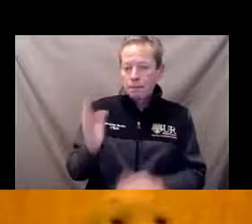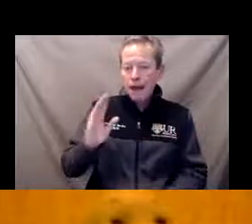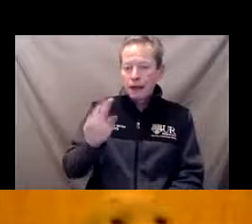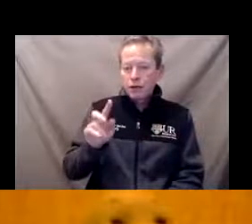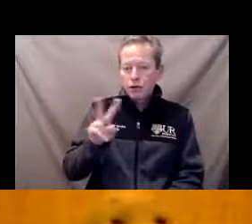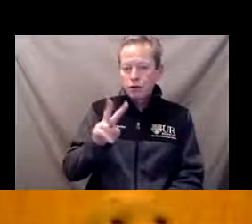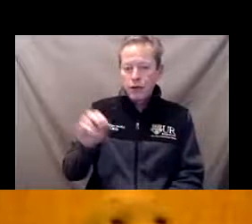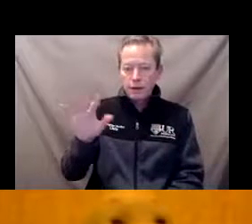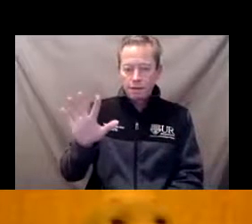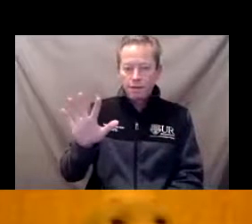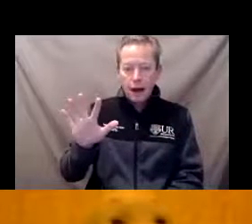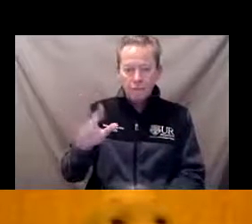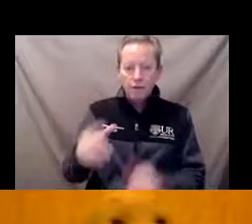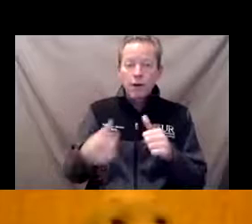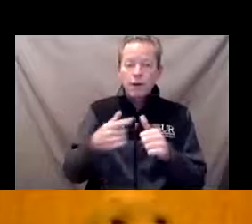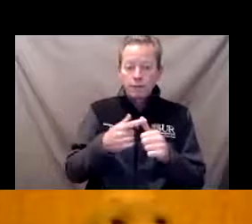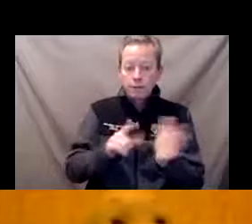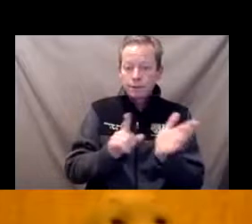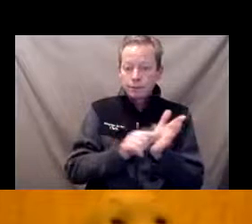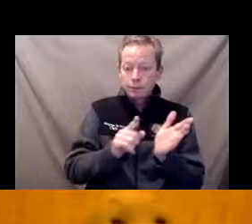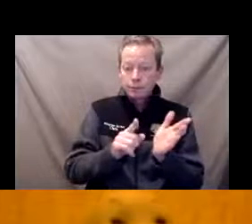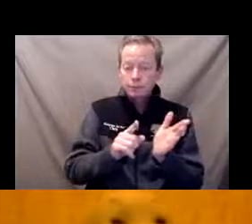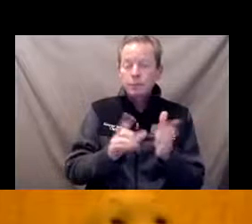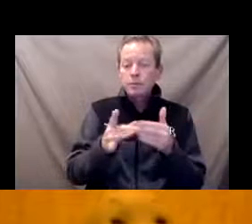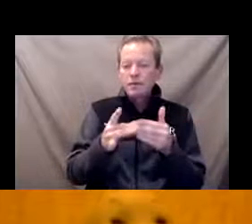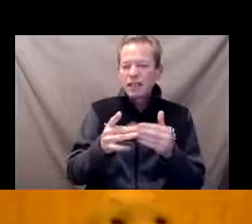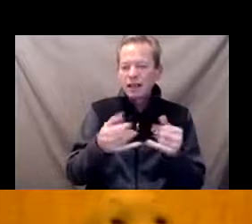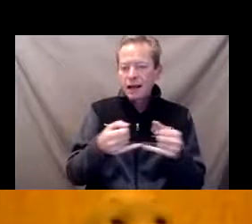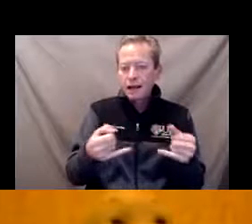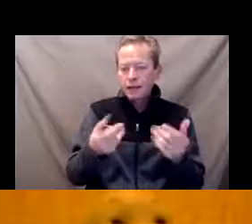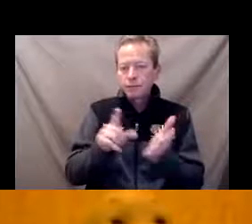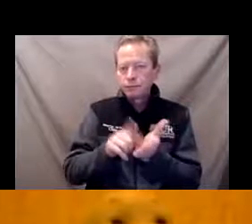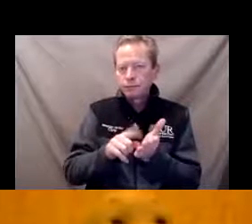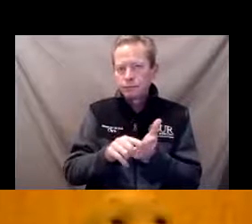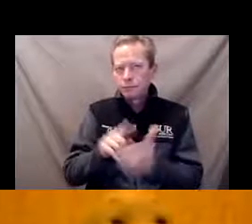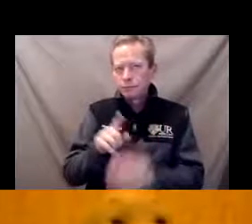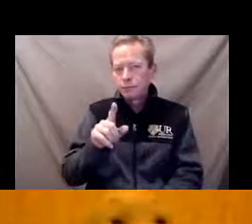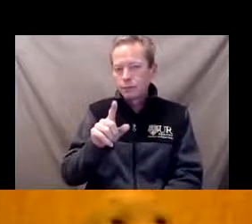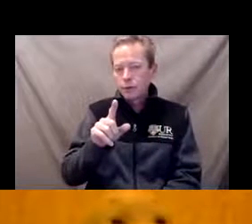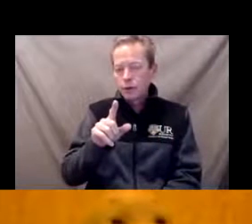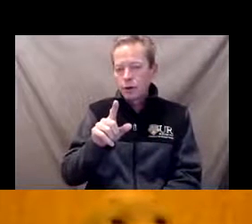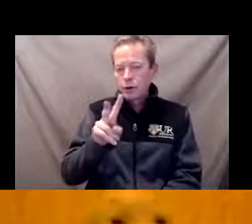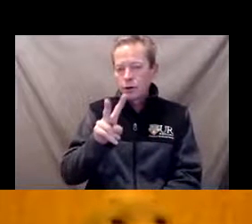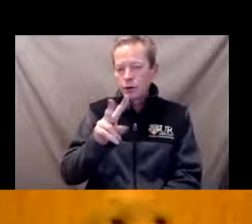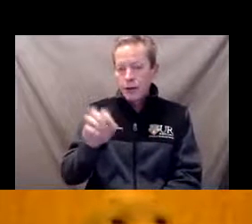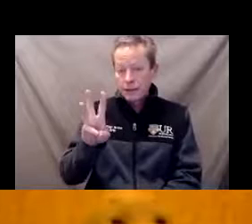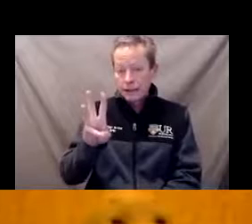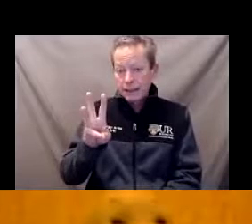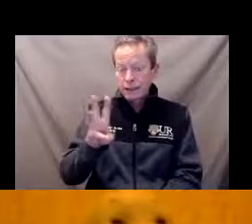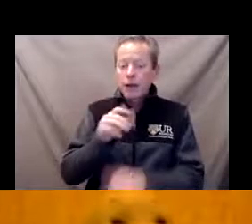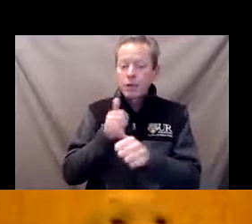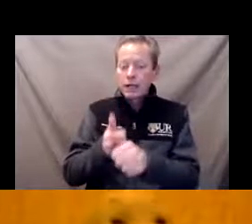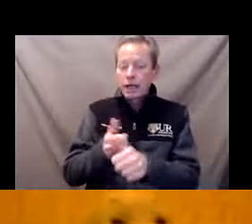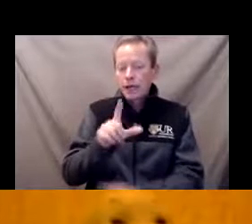The first edition of the guidelines came out in 2006 we did an update in 2011. We did another